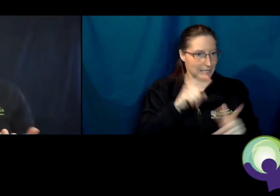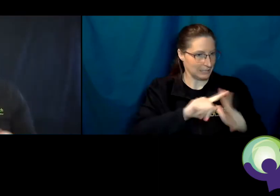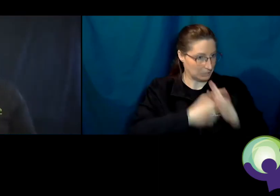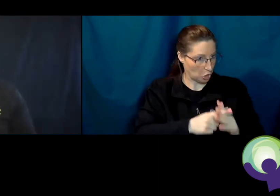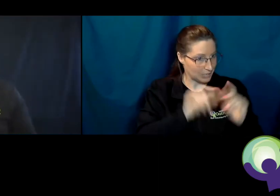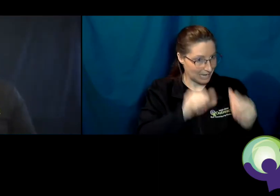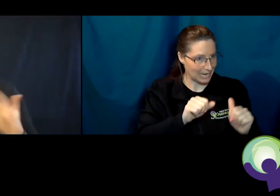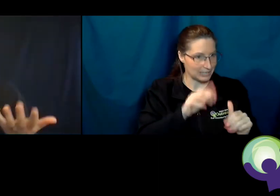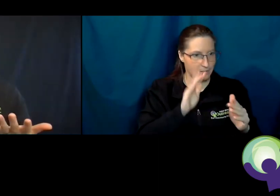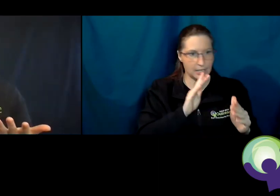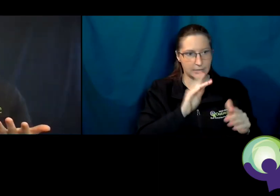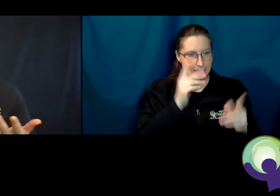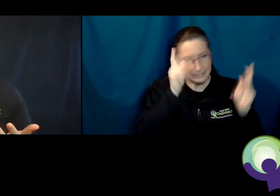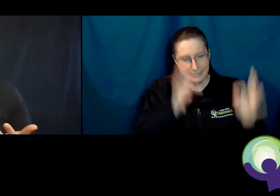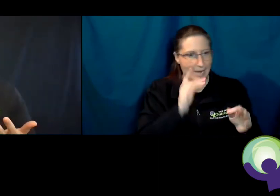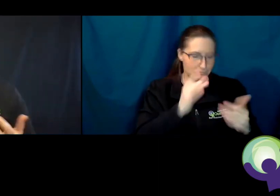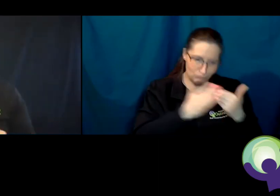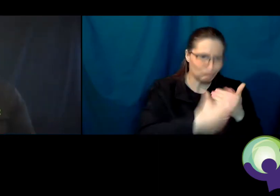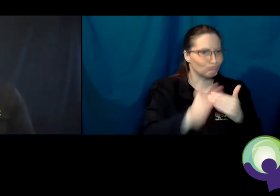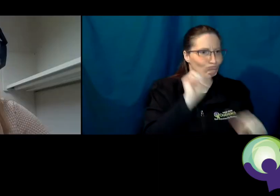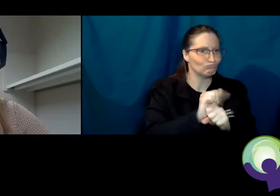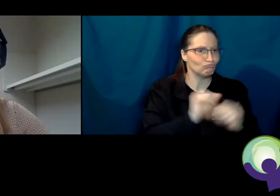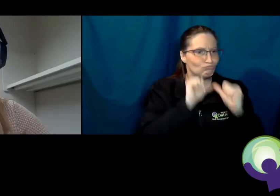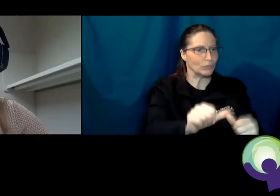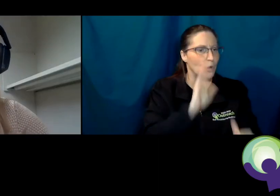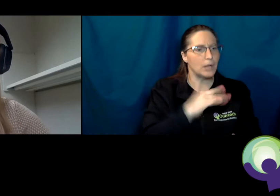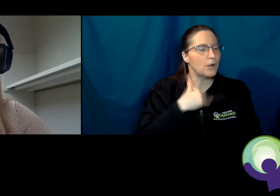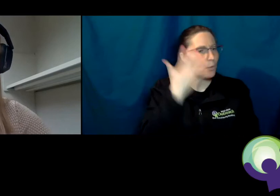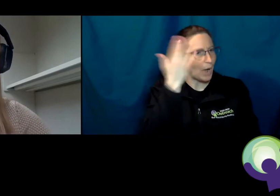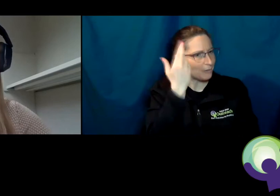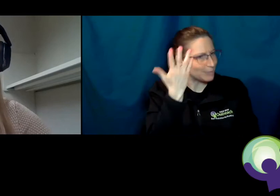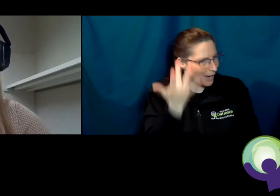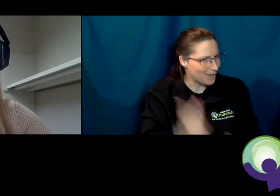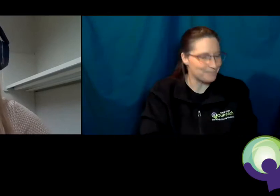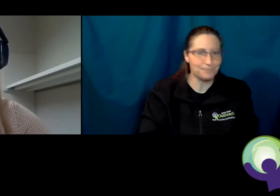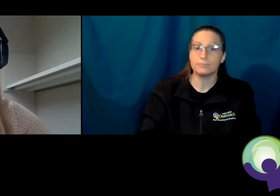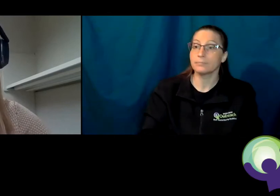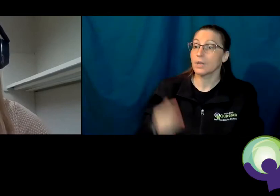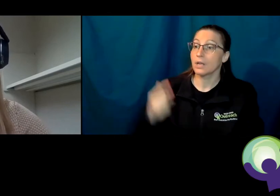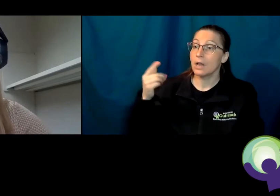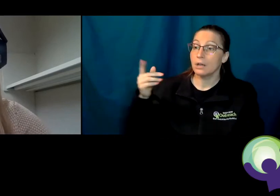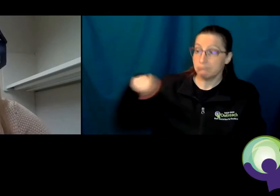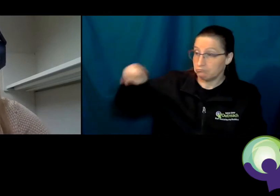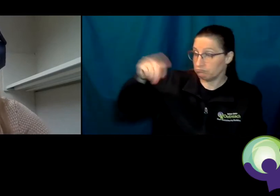career choice. What are some of those reasons that you've seen? Jordenne: Absolutely. Well we've been told that...